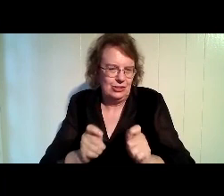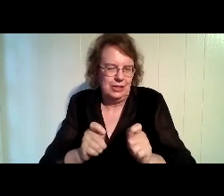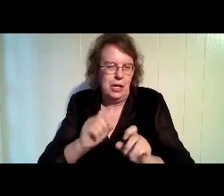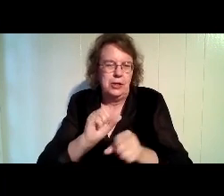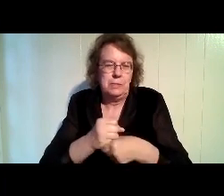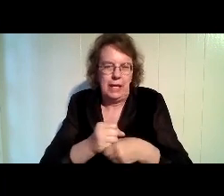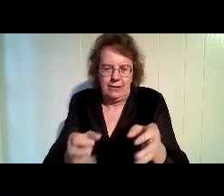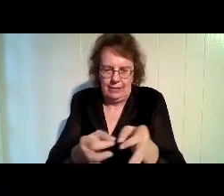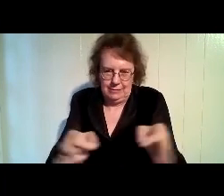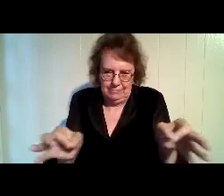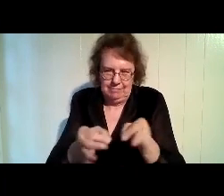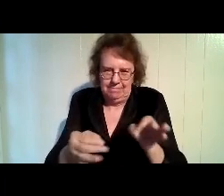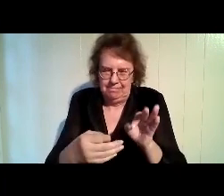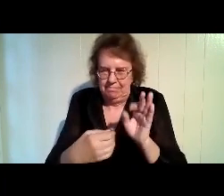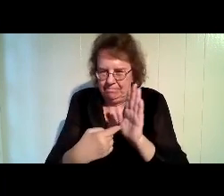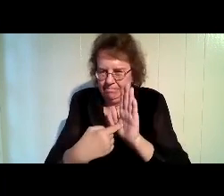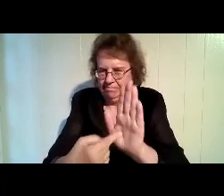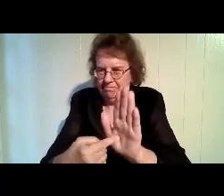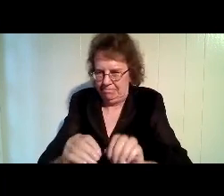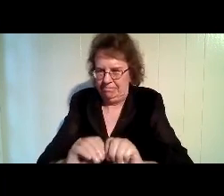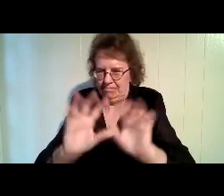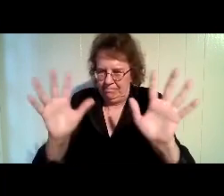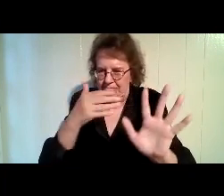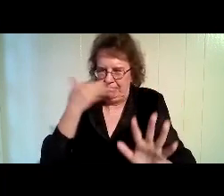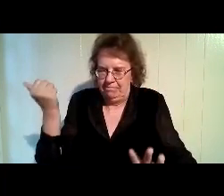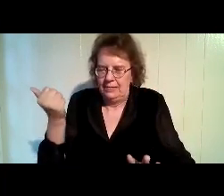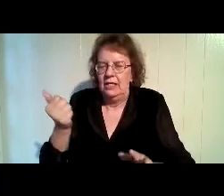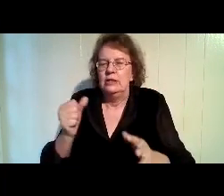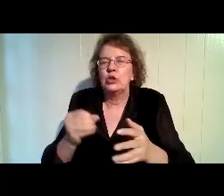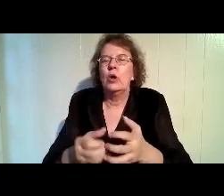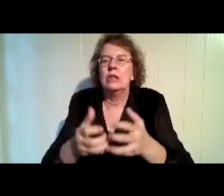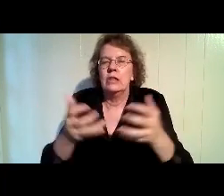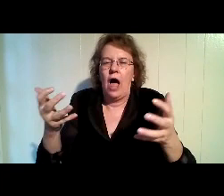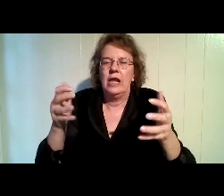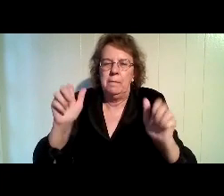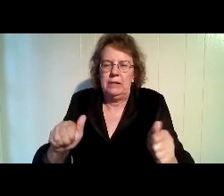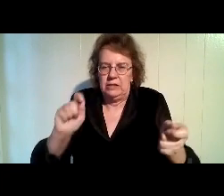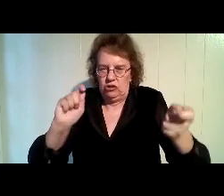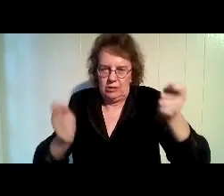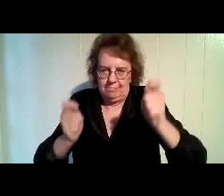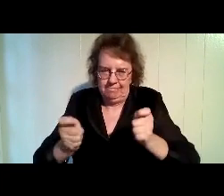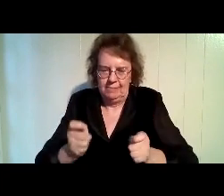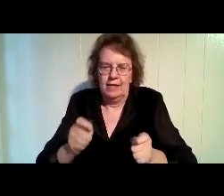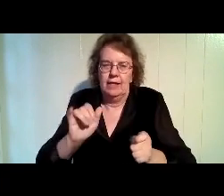stand out more. OK. So a lot of customize ability there. That is the entire hearing section for